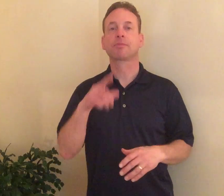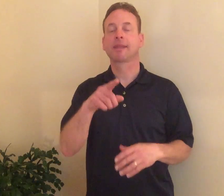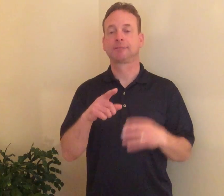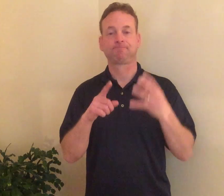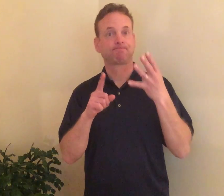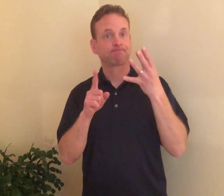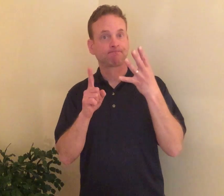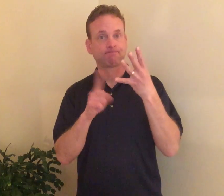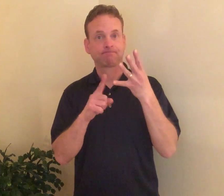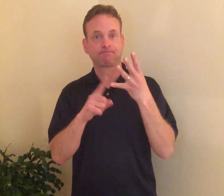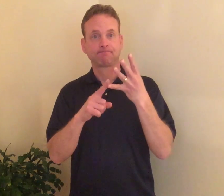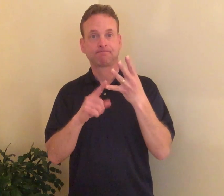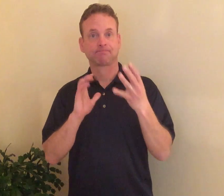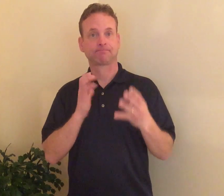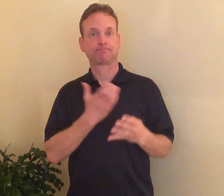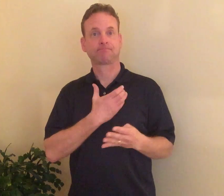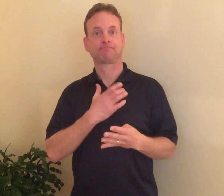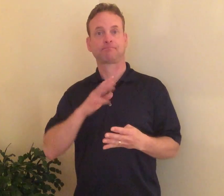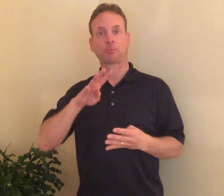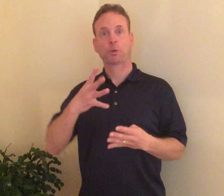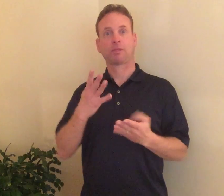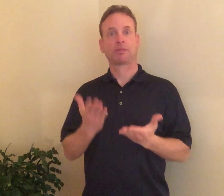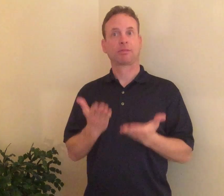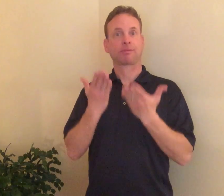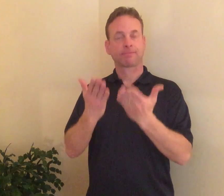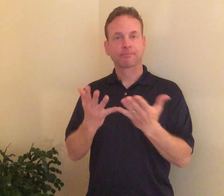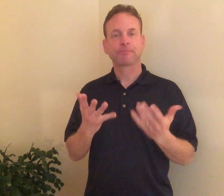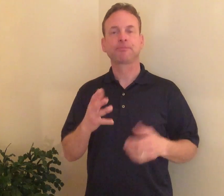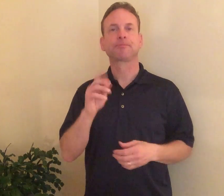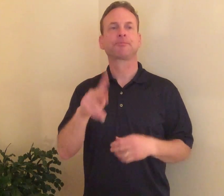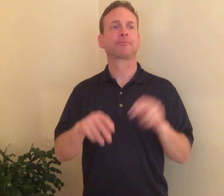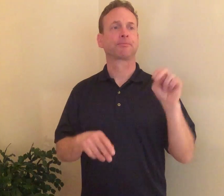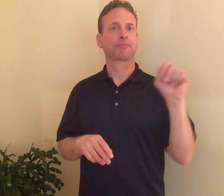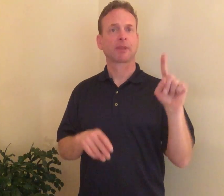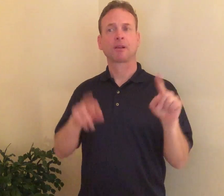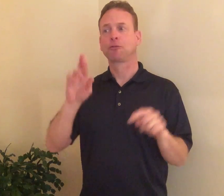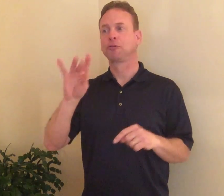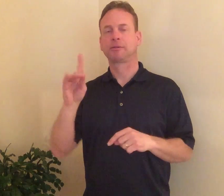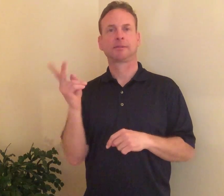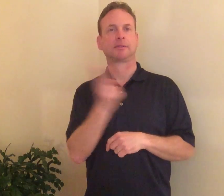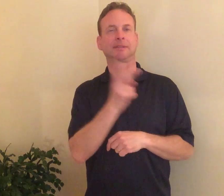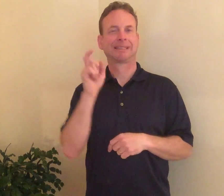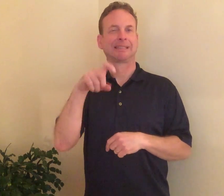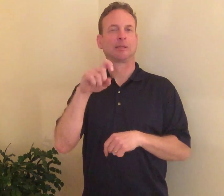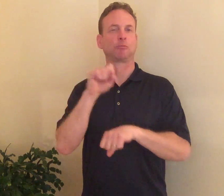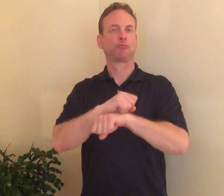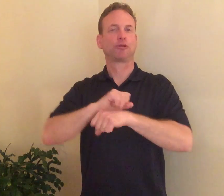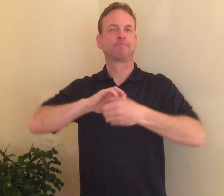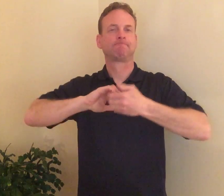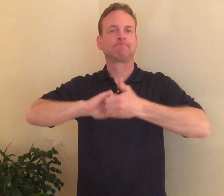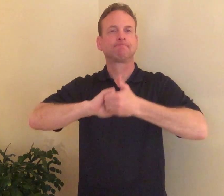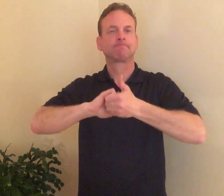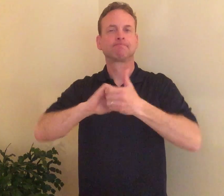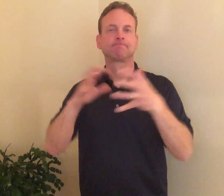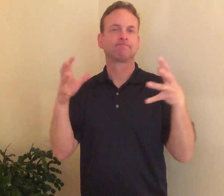The fourth recommendation of the RATF is that NAD and RID need to partner together to work